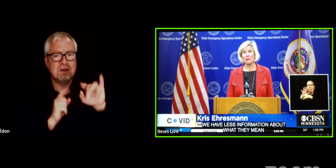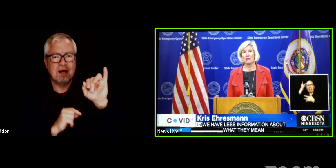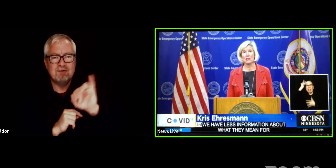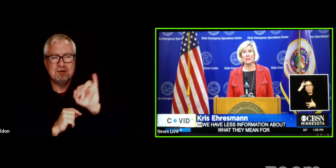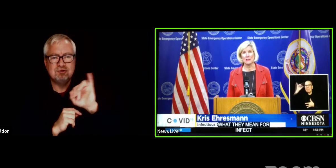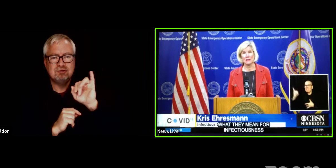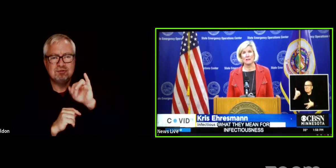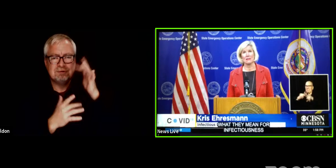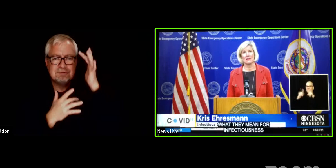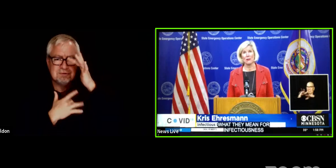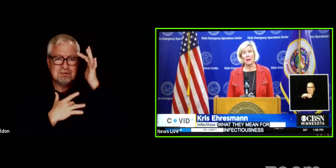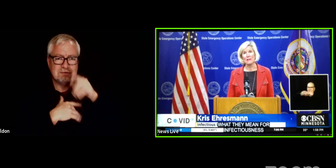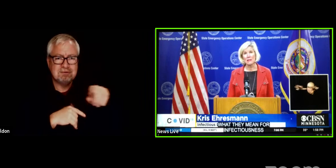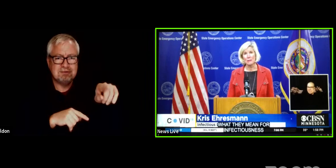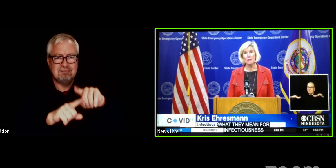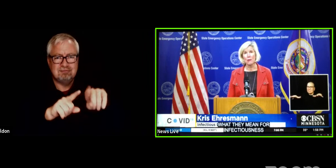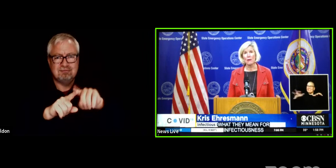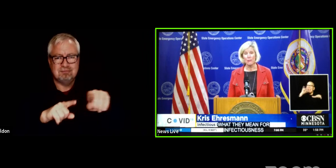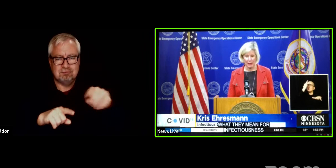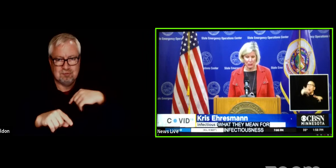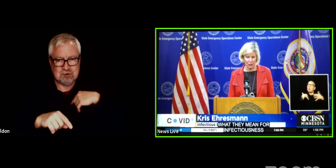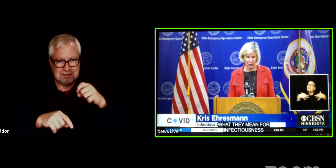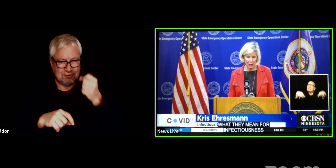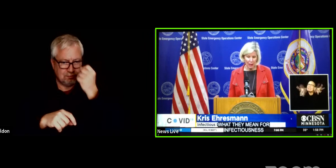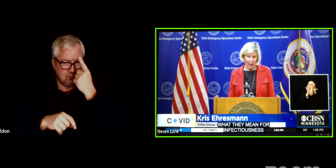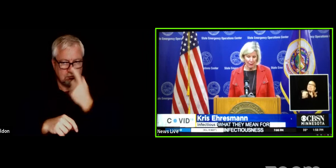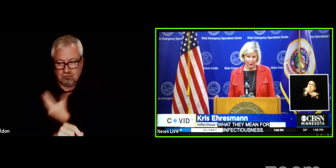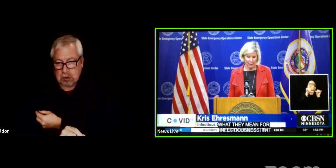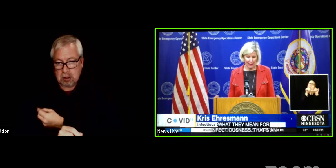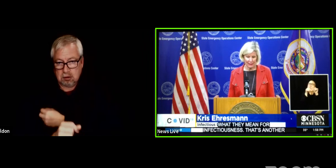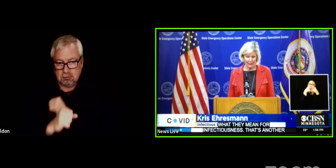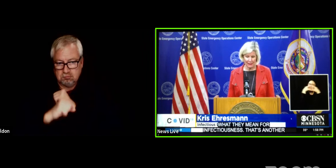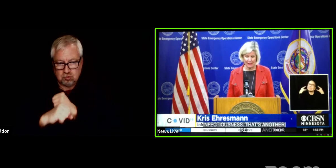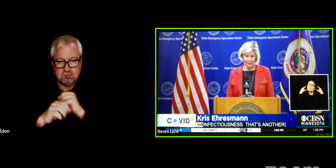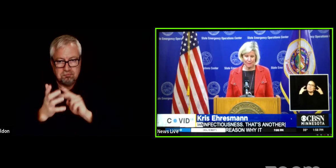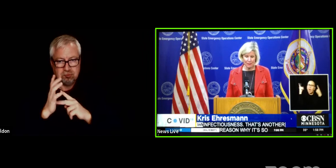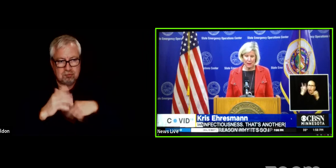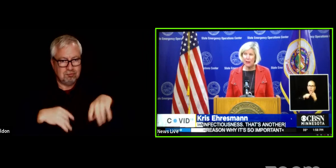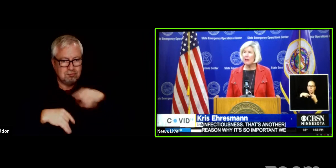SOCIALLY DISTANCE UNTIL WE HAVE A LITTLE BIT MORE INFORMATION ABOUT THE VACCINES.